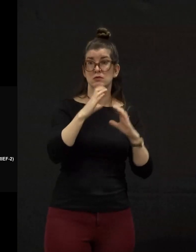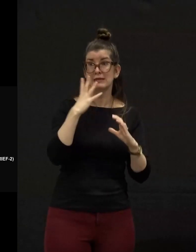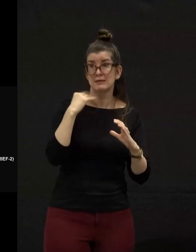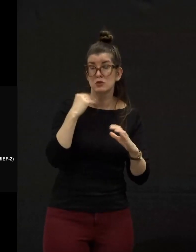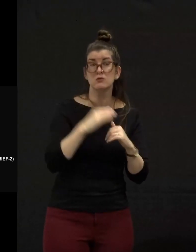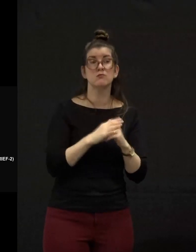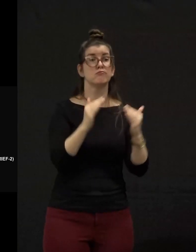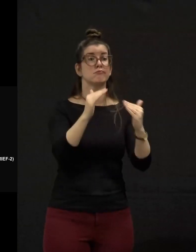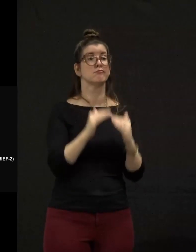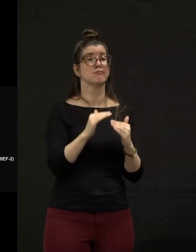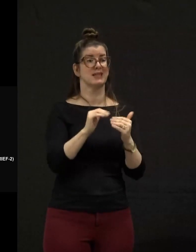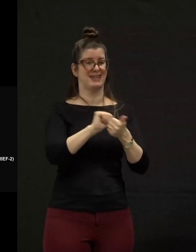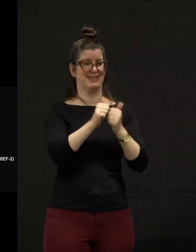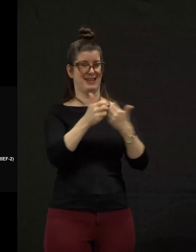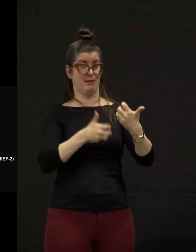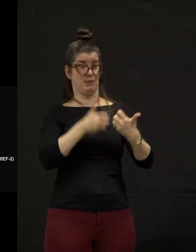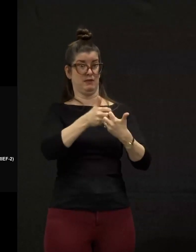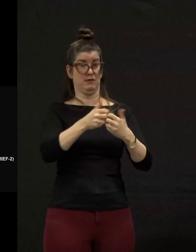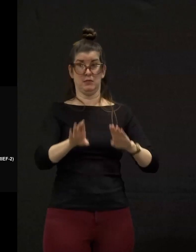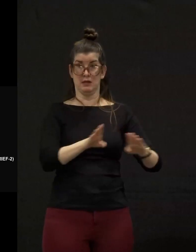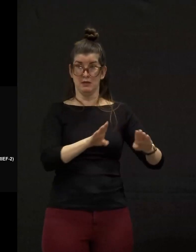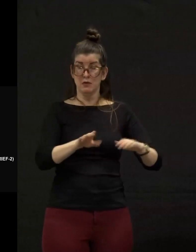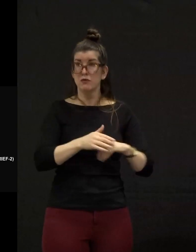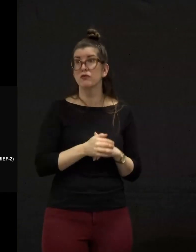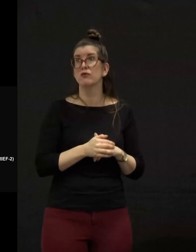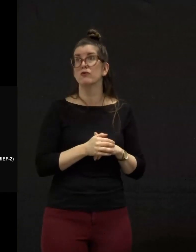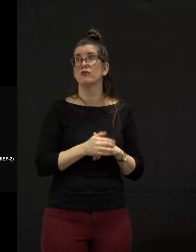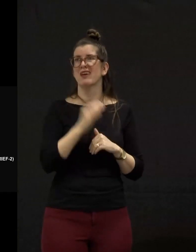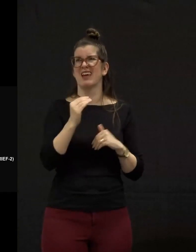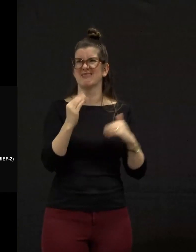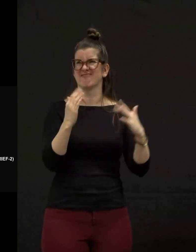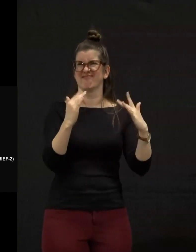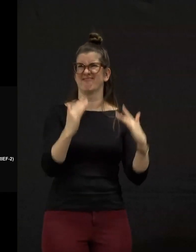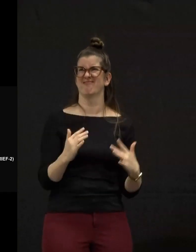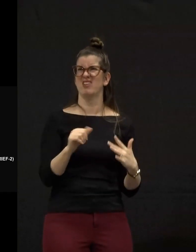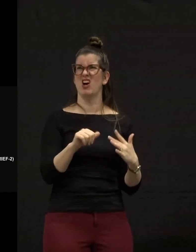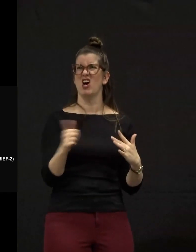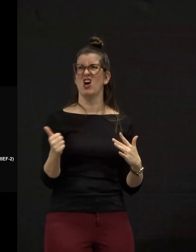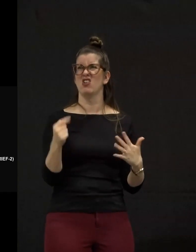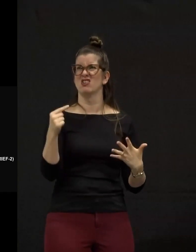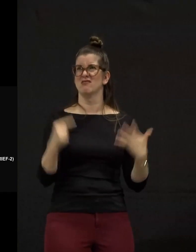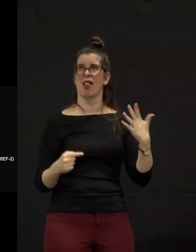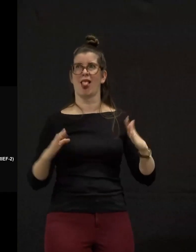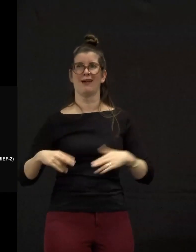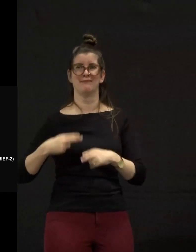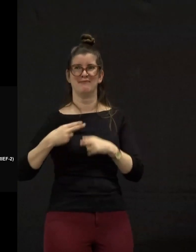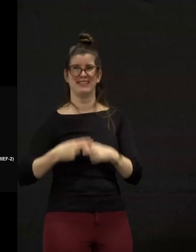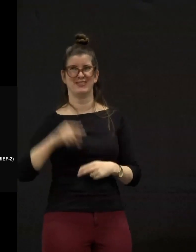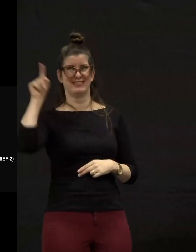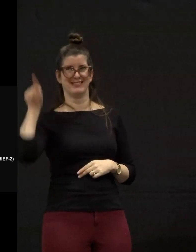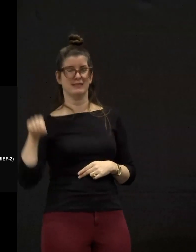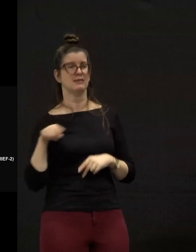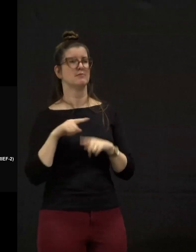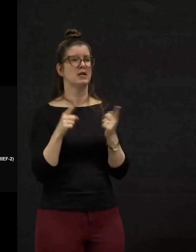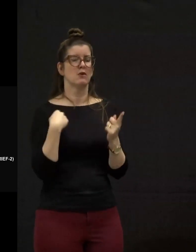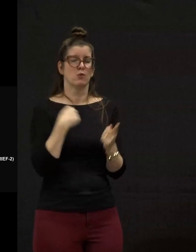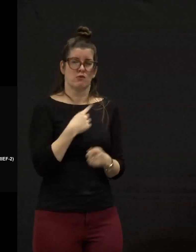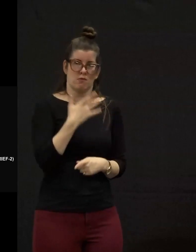adaptive behavior, and others that we probably haven't even mentioned here. But we're really fortunate that at the hospital